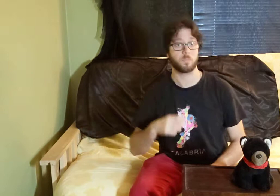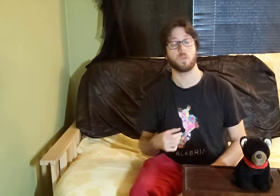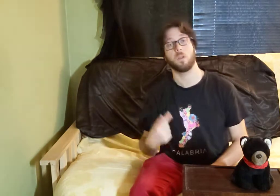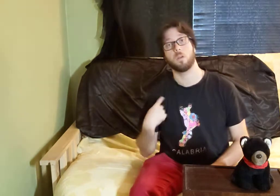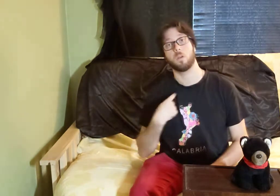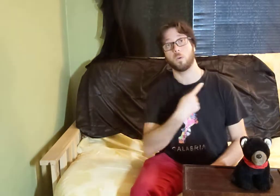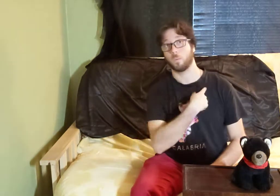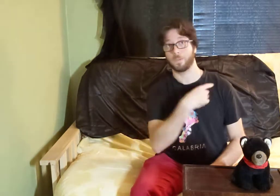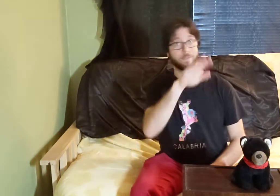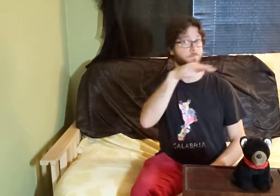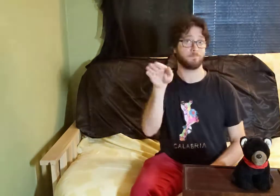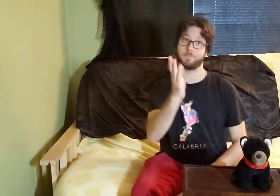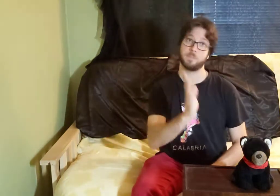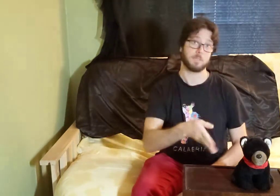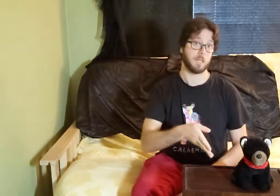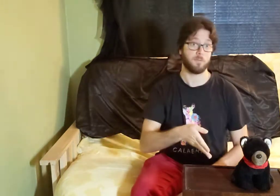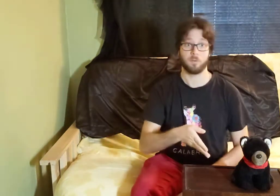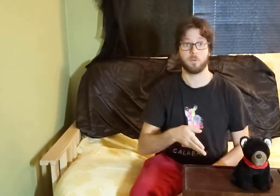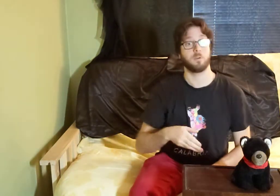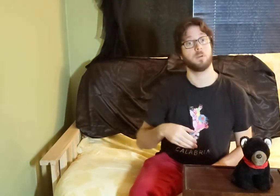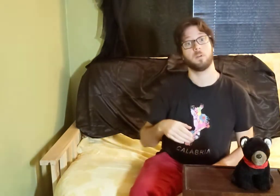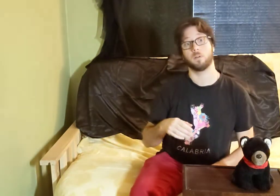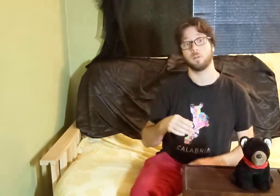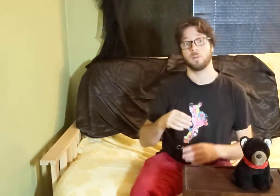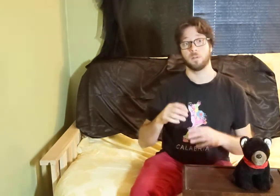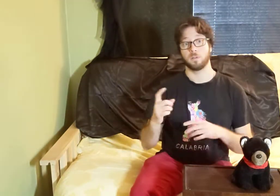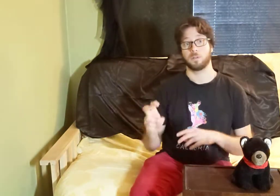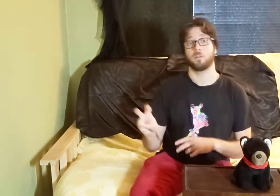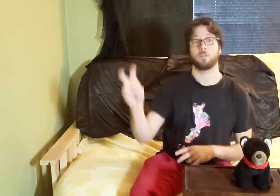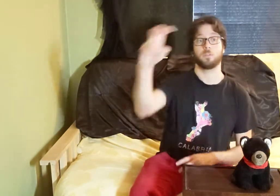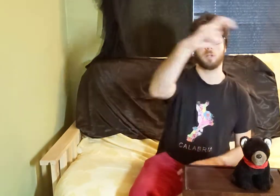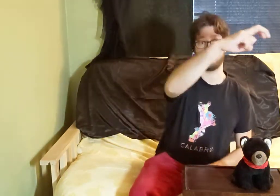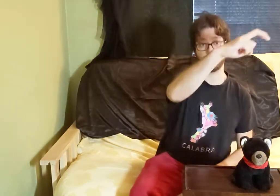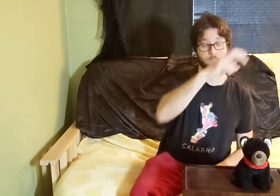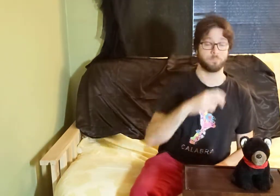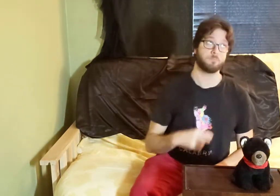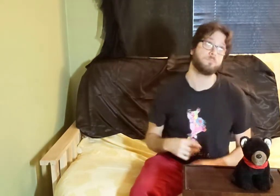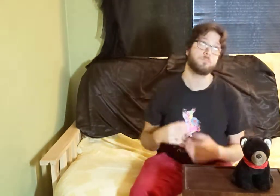WE NEVER TRAVEL